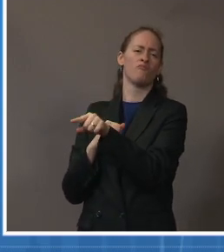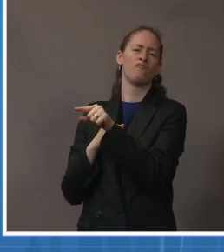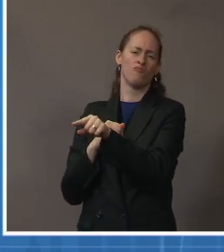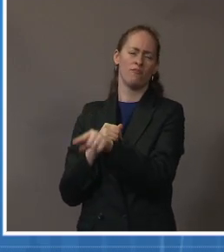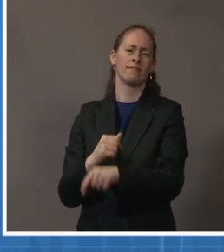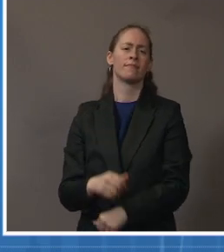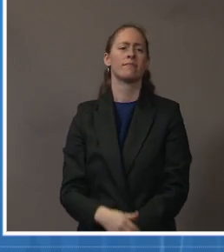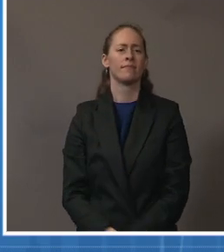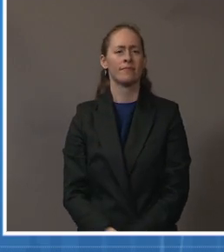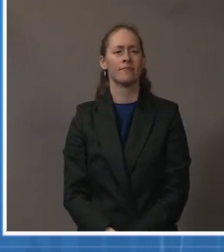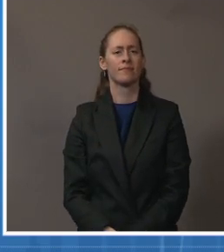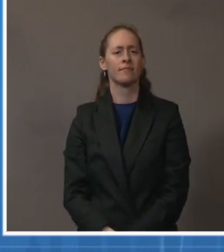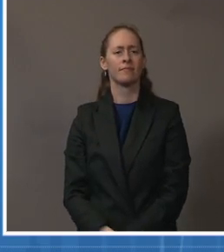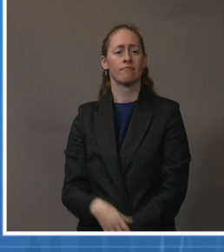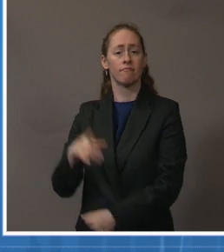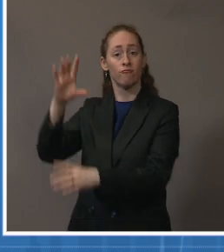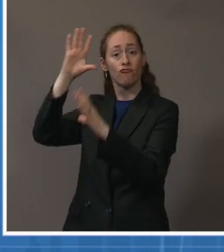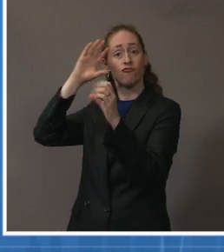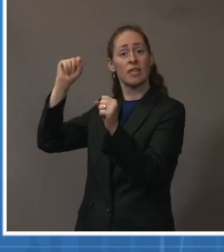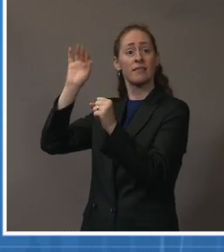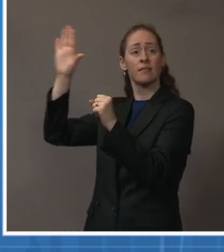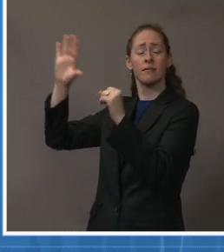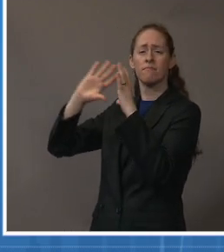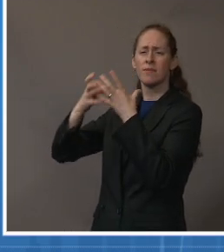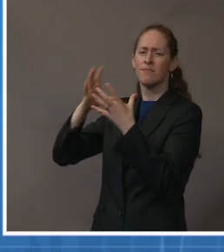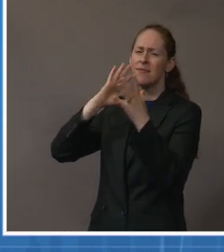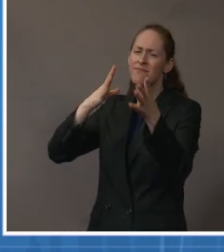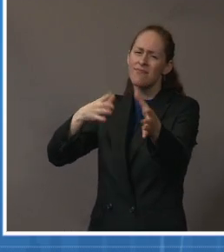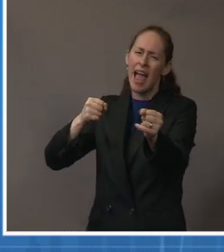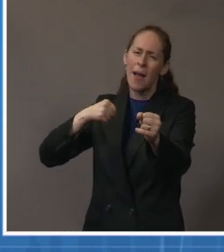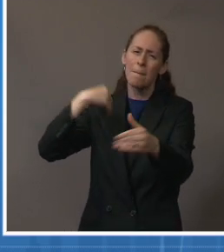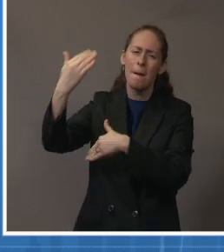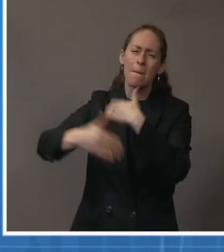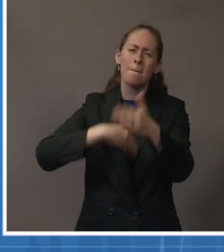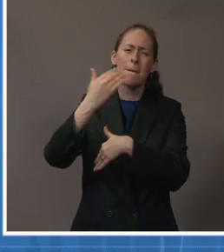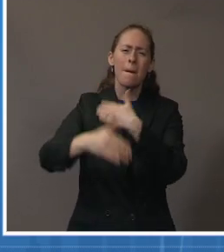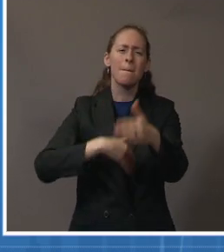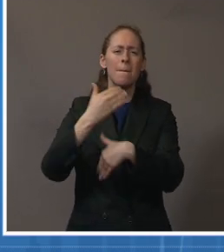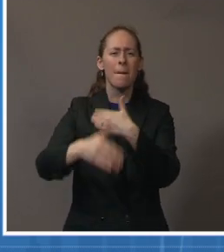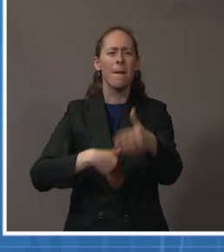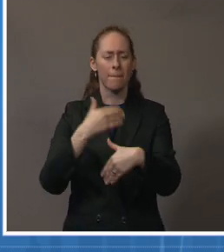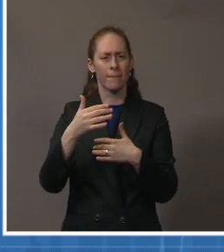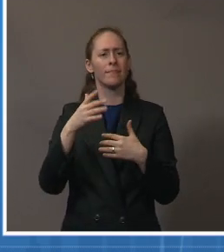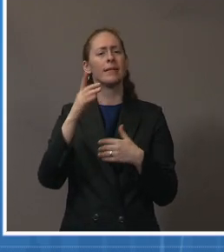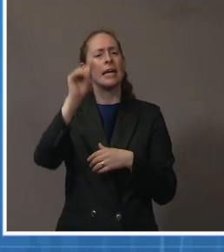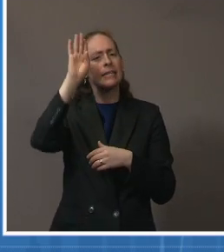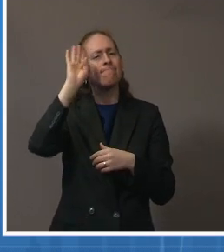and work through regulatory requirements and logistical details to ensure safe and secure delivery of doses.